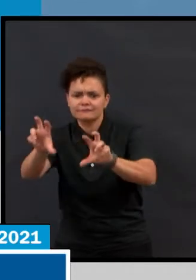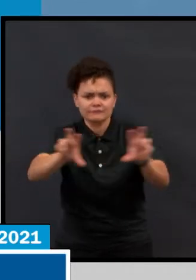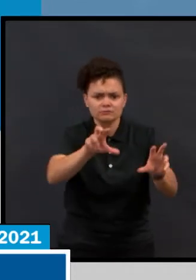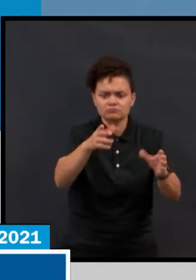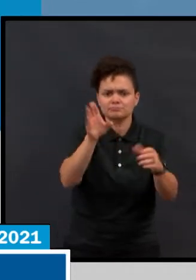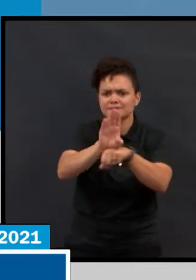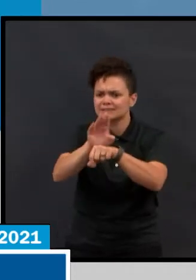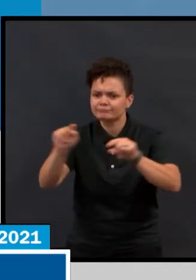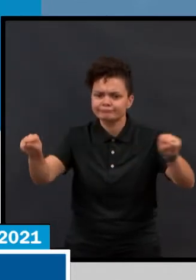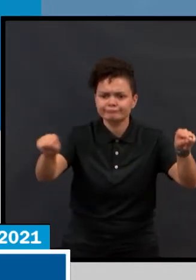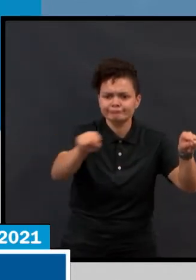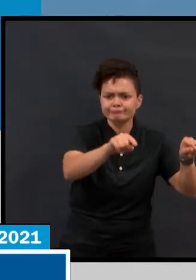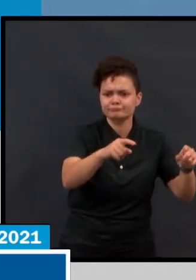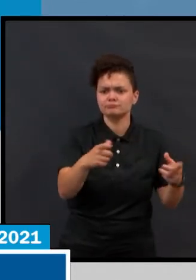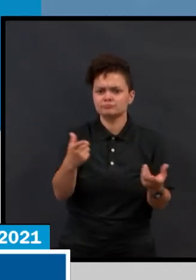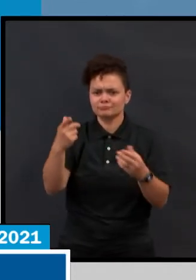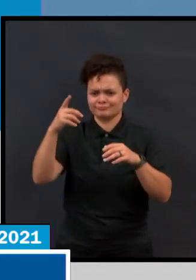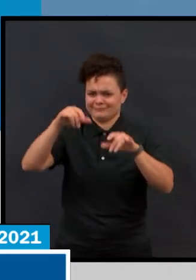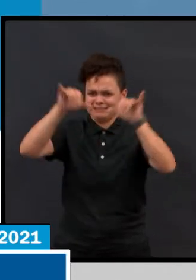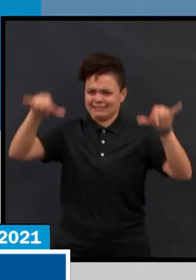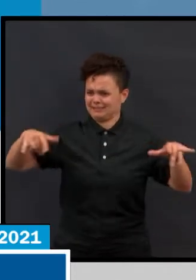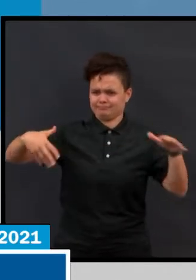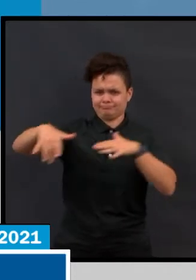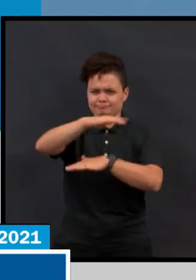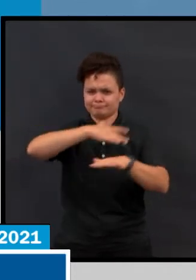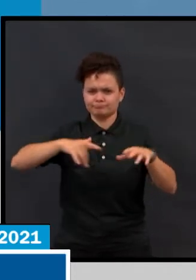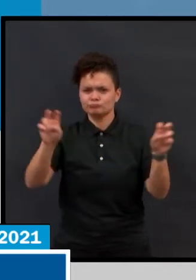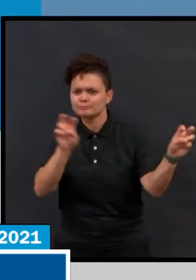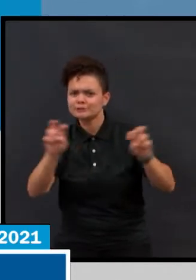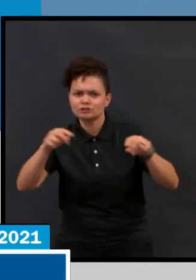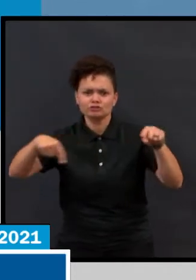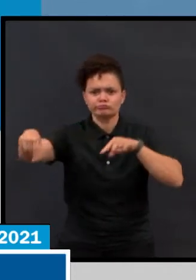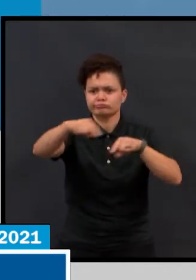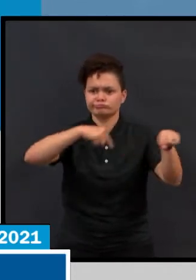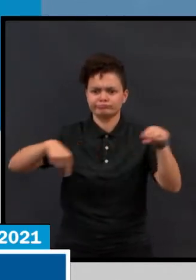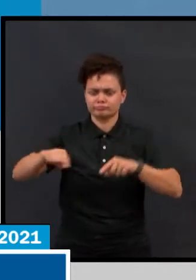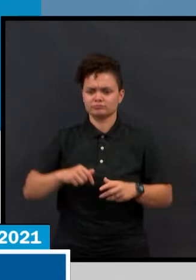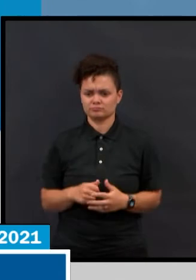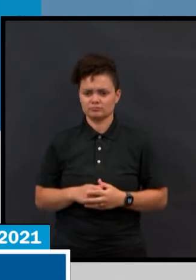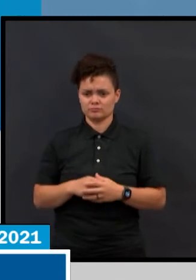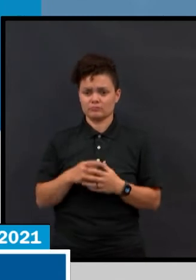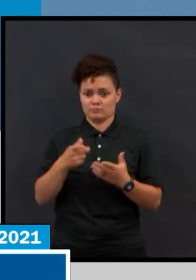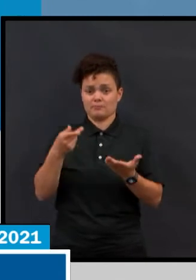some of those businesses and unemployed uh sustain themselves during these turbulent times but as you